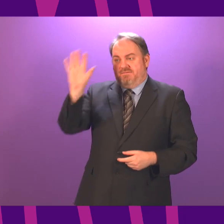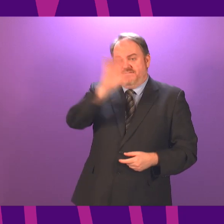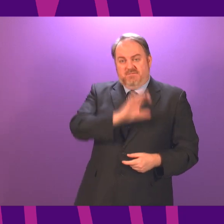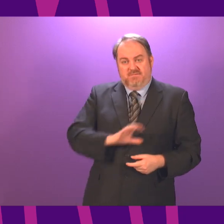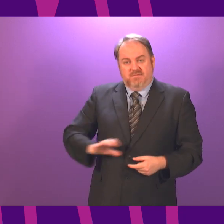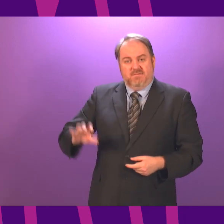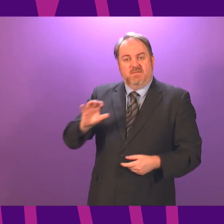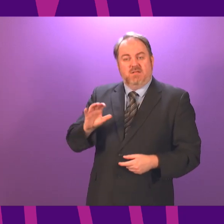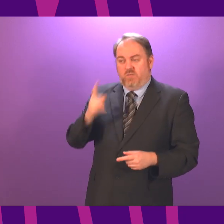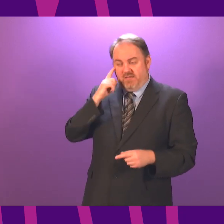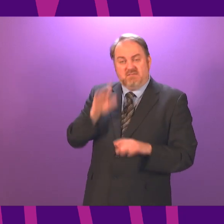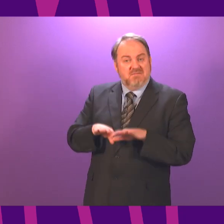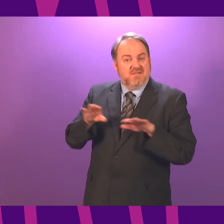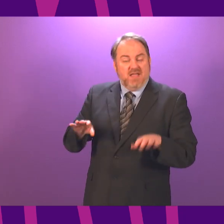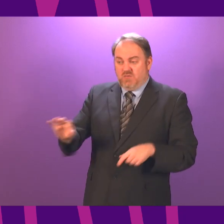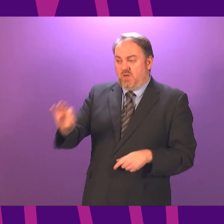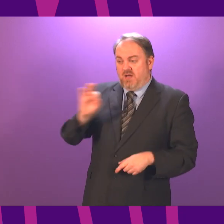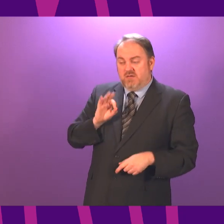unreasonable request today to see whether we can include figures on